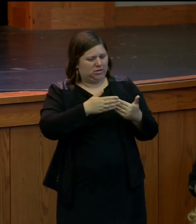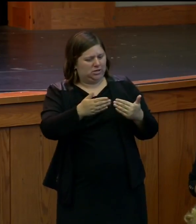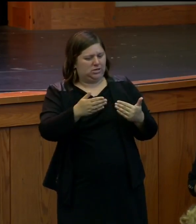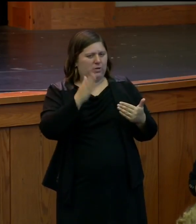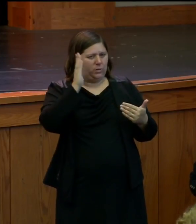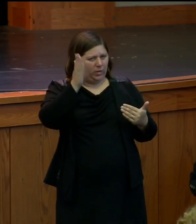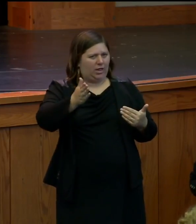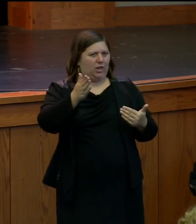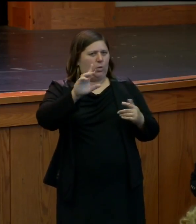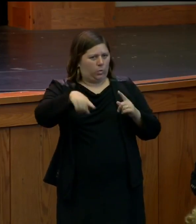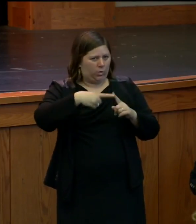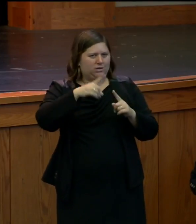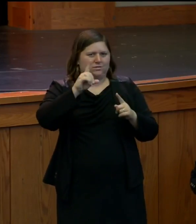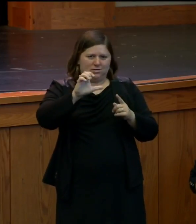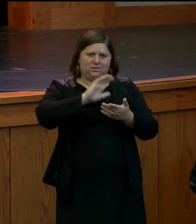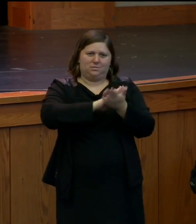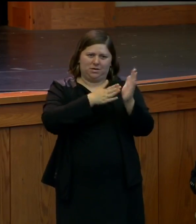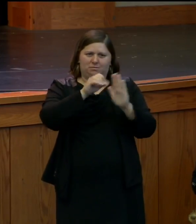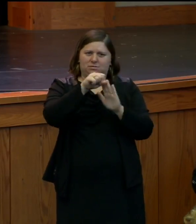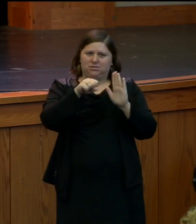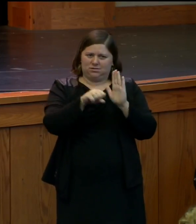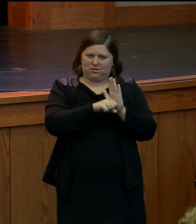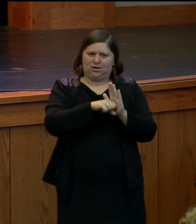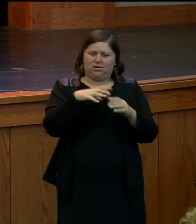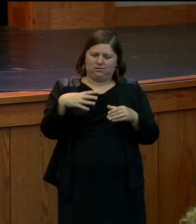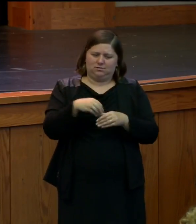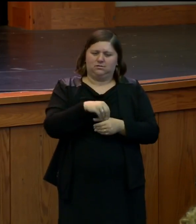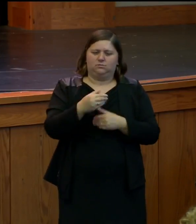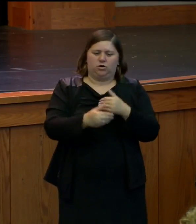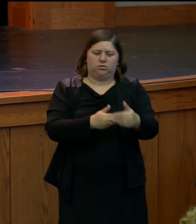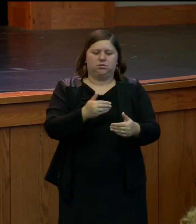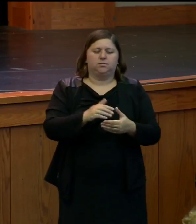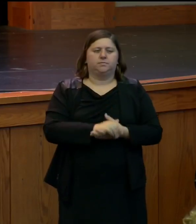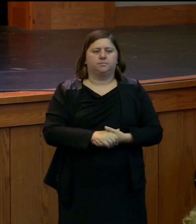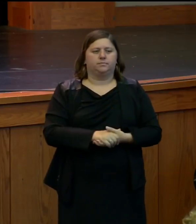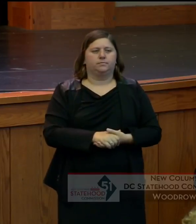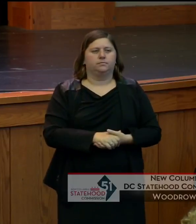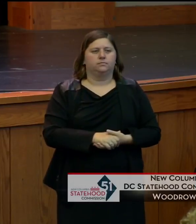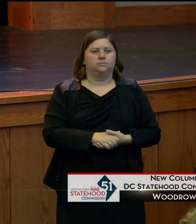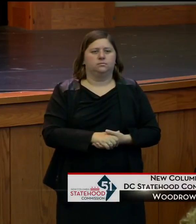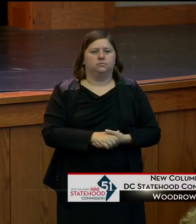WITH STATEHOOD COMING INTO THE PROCESS.